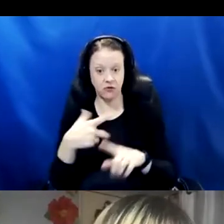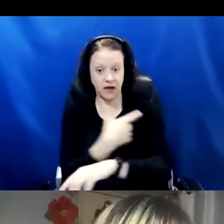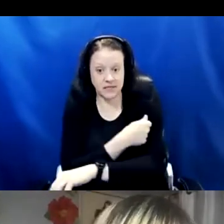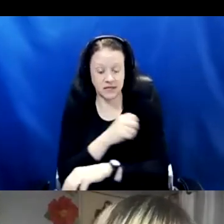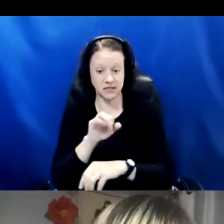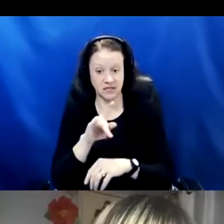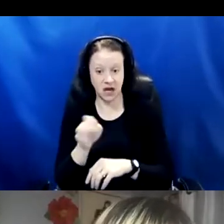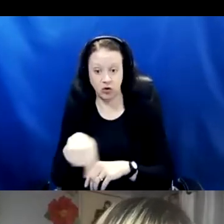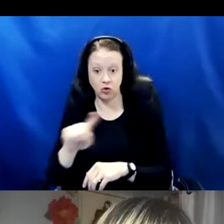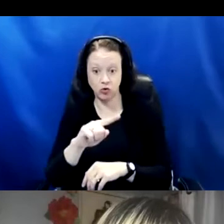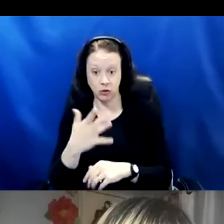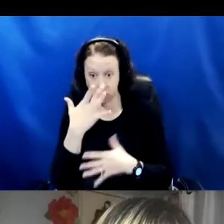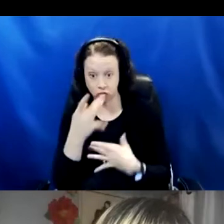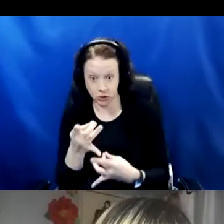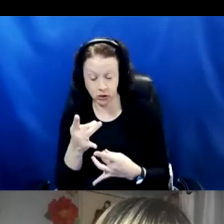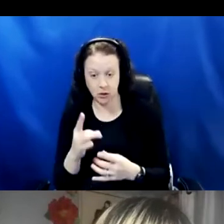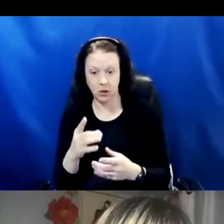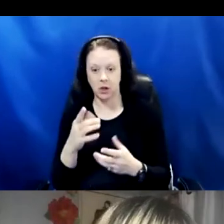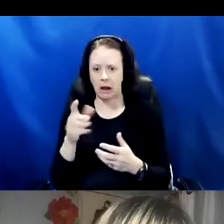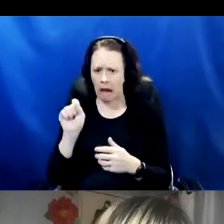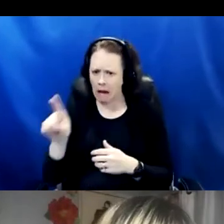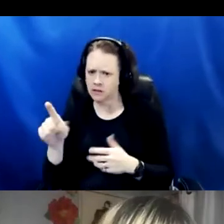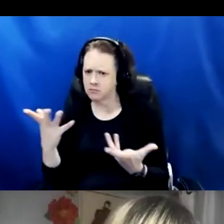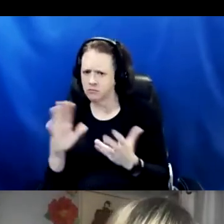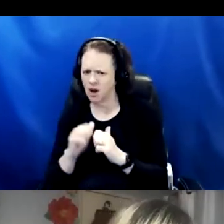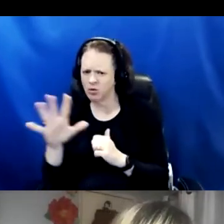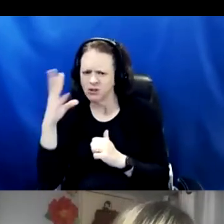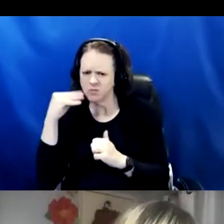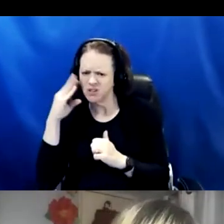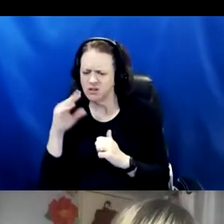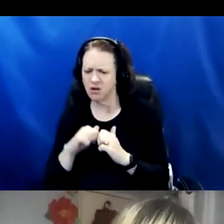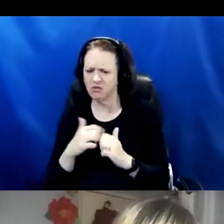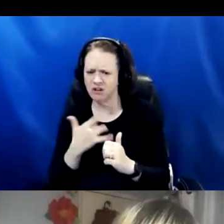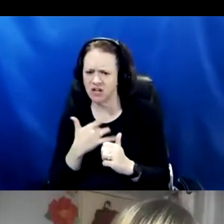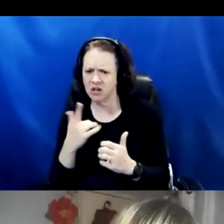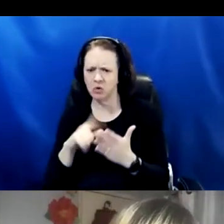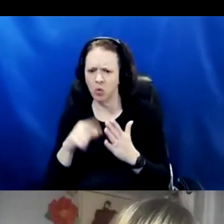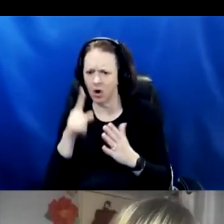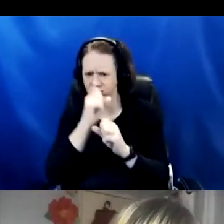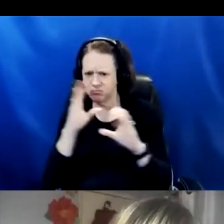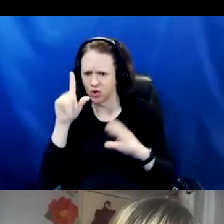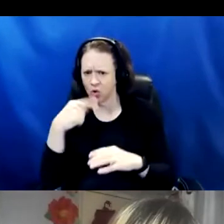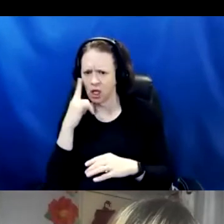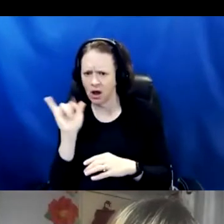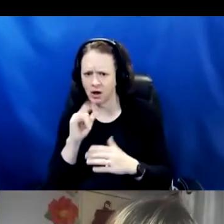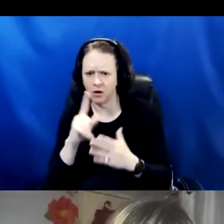in going to to get sort of an idea of, you know, how the site is working and what's going on,